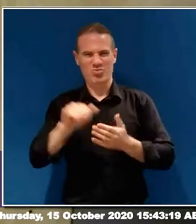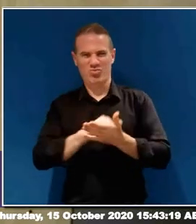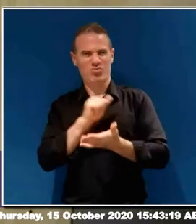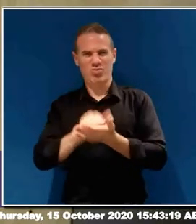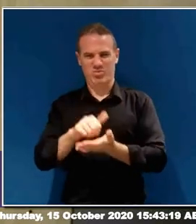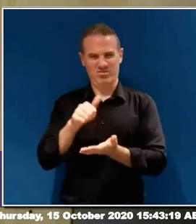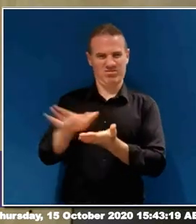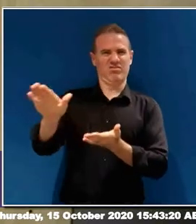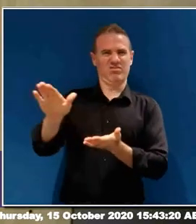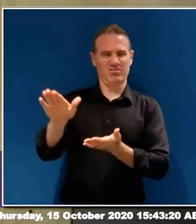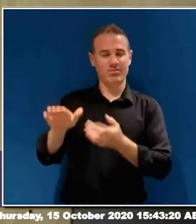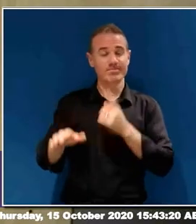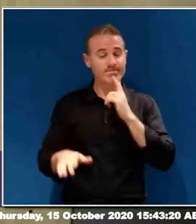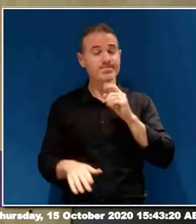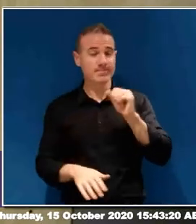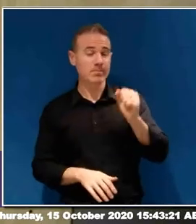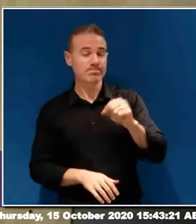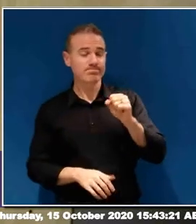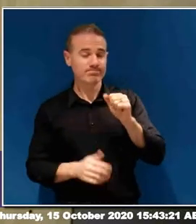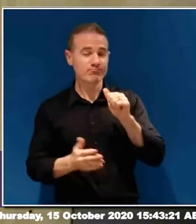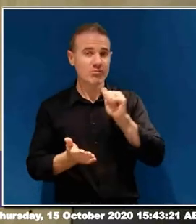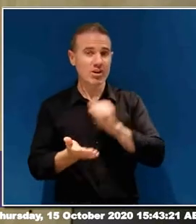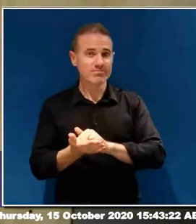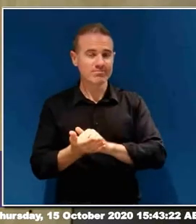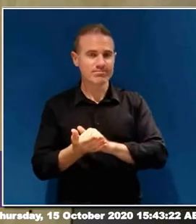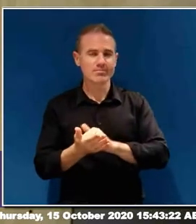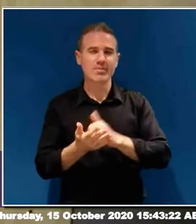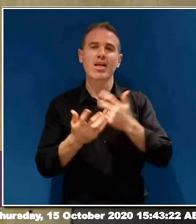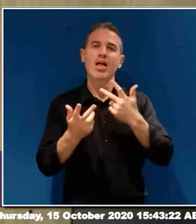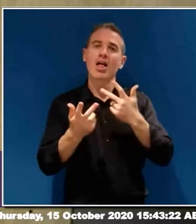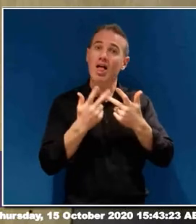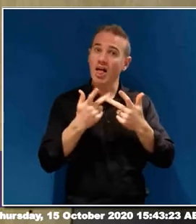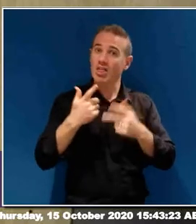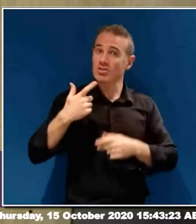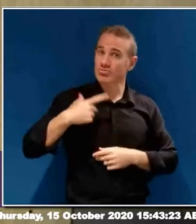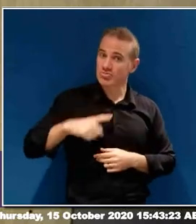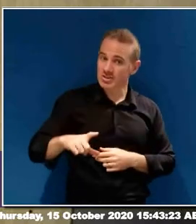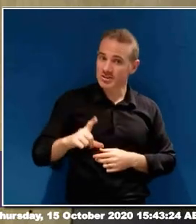The other reason is because - so you've got to think about what the